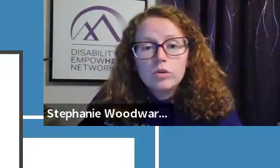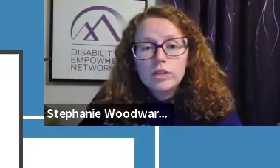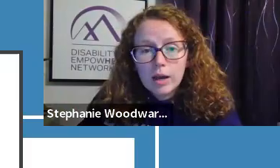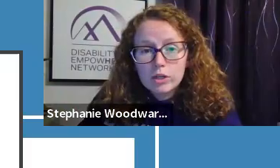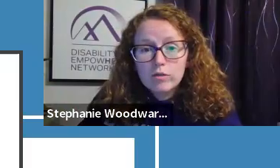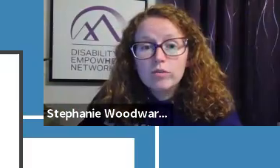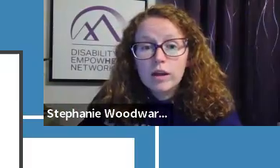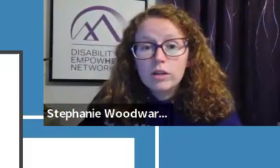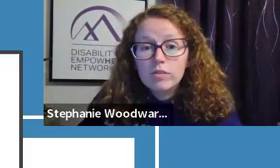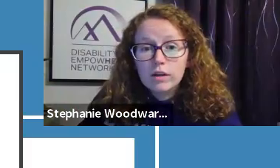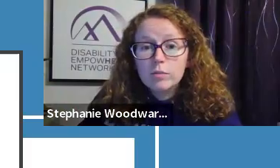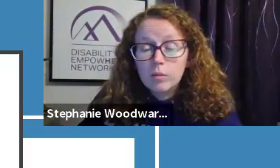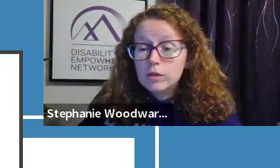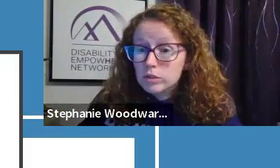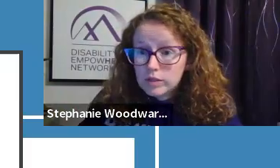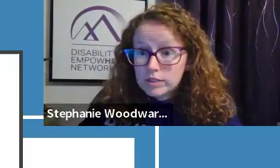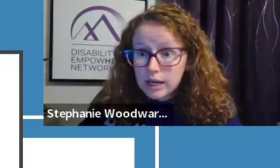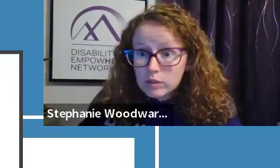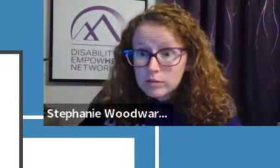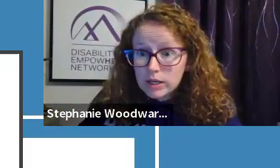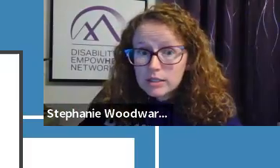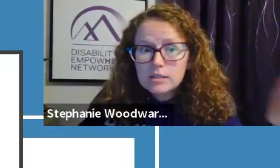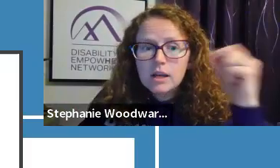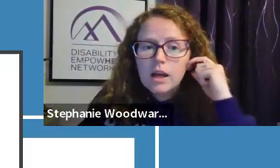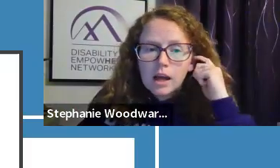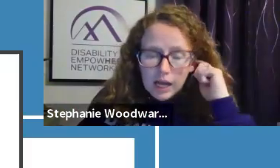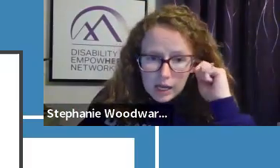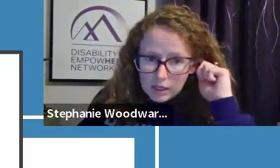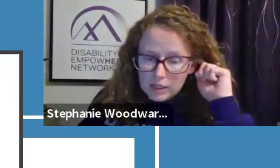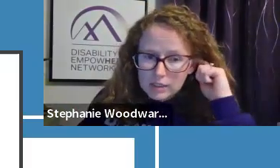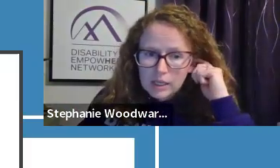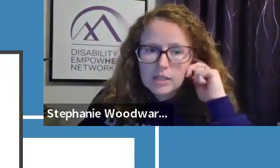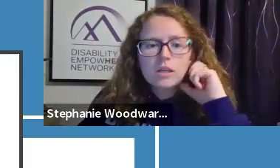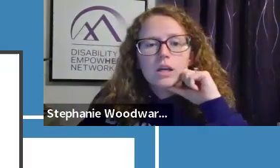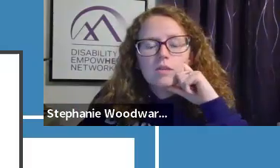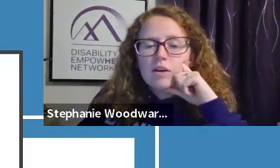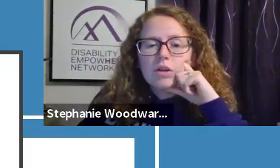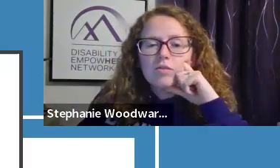interpreting via video, which is so much faster than TTY. I think